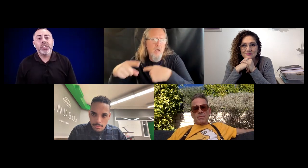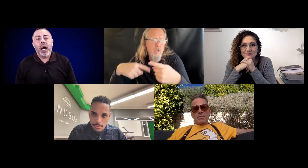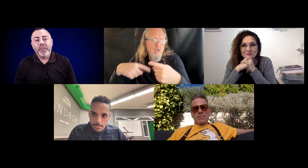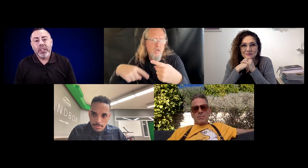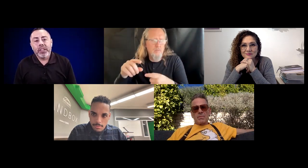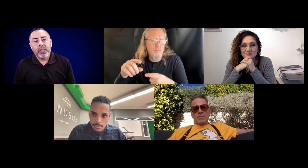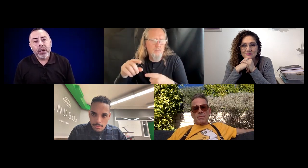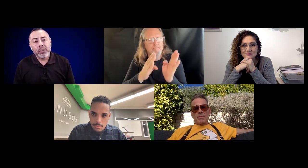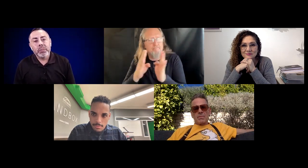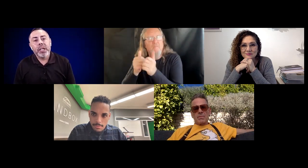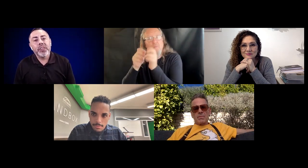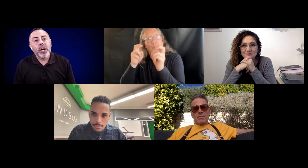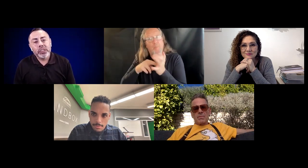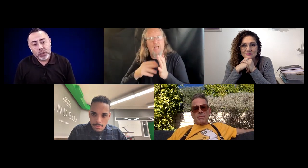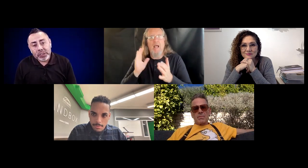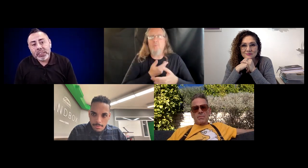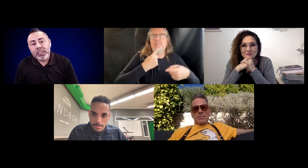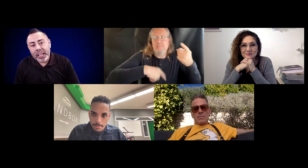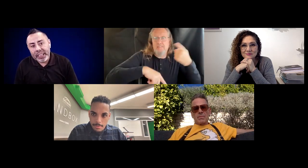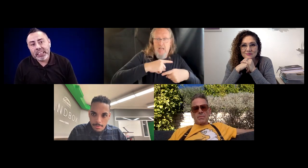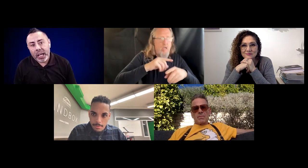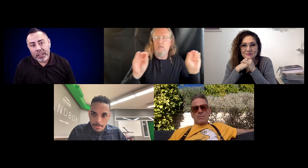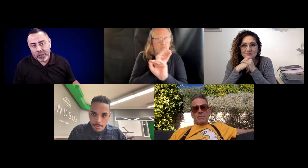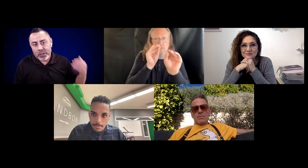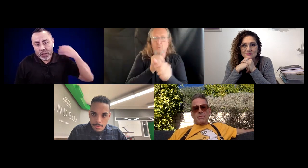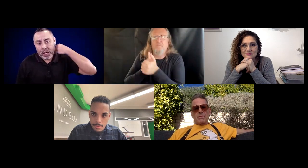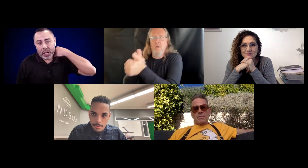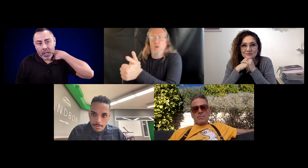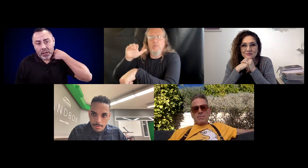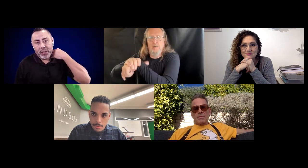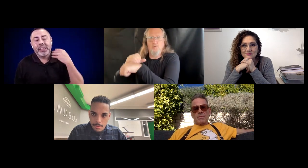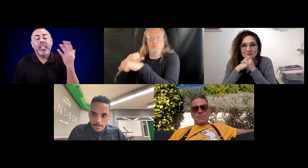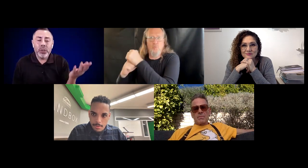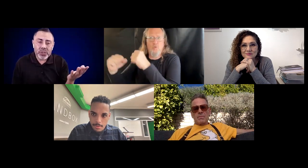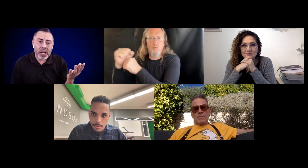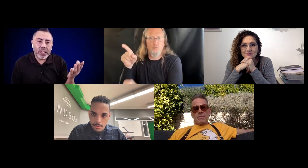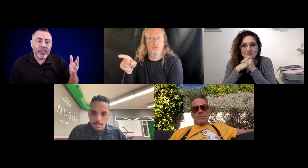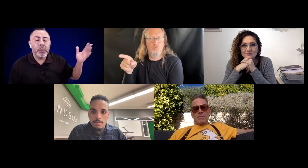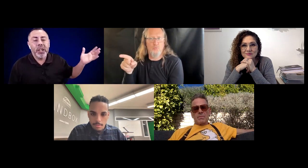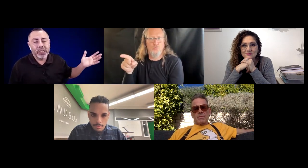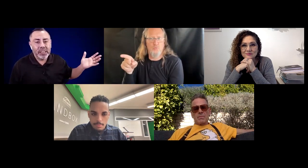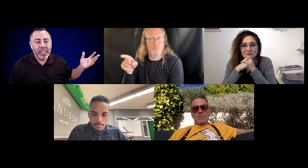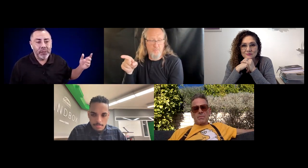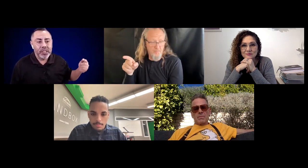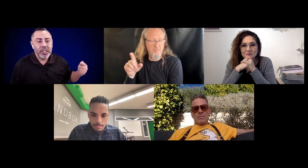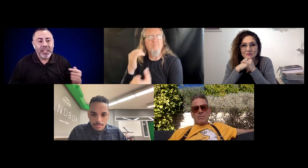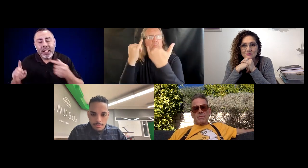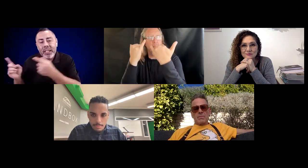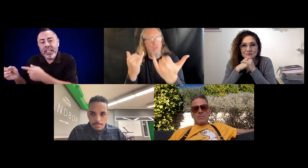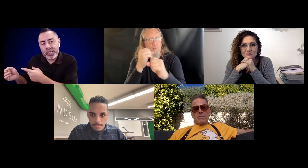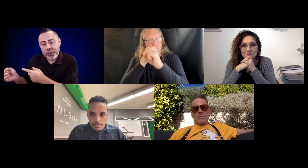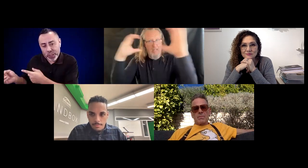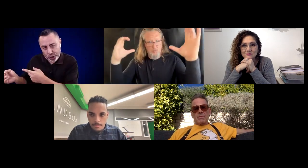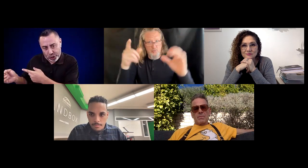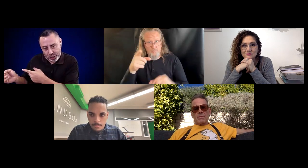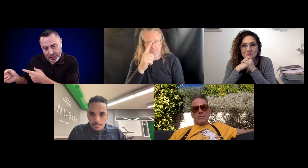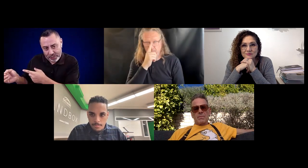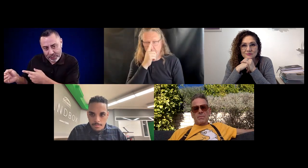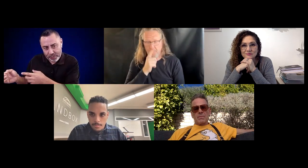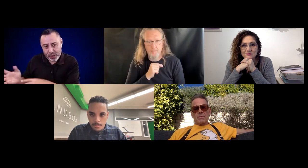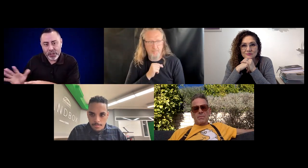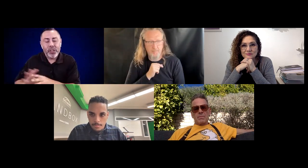They use signs from American sign language in an English structure.